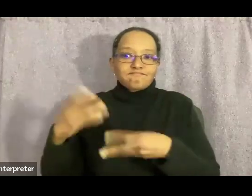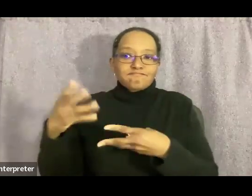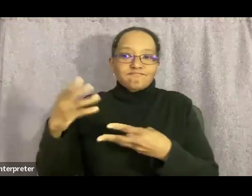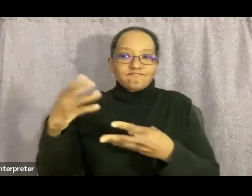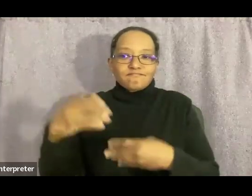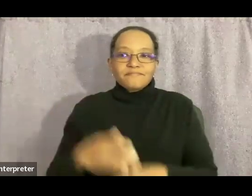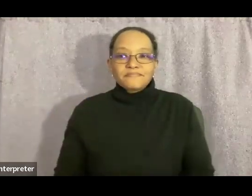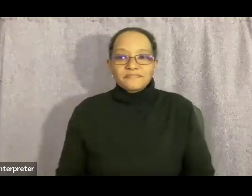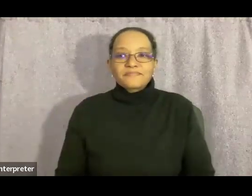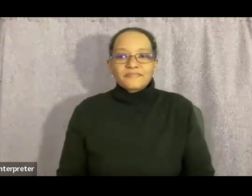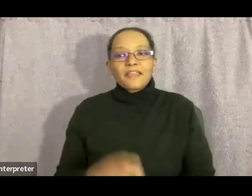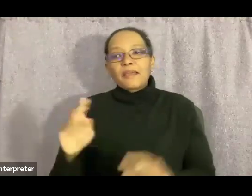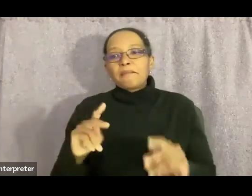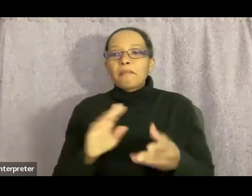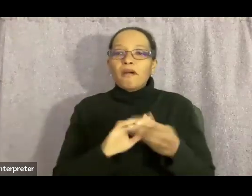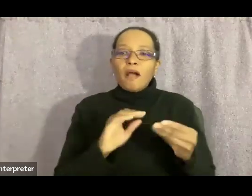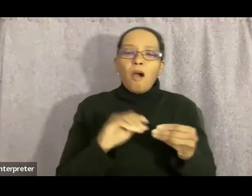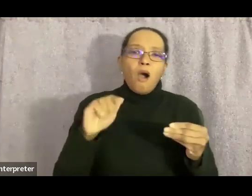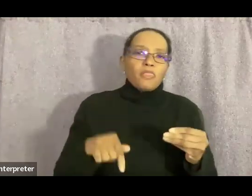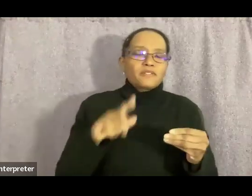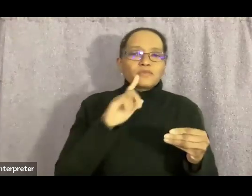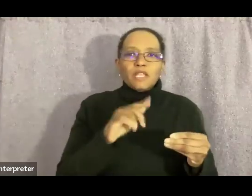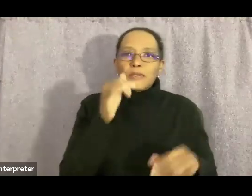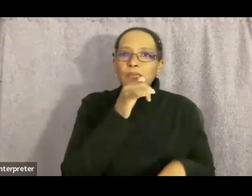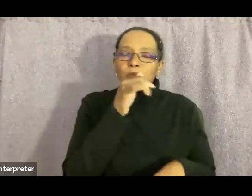This has been great. I had no idea I could do so much movement sitting.